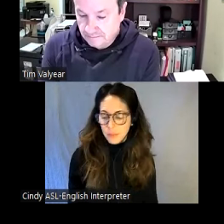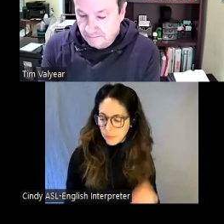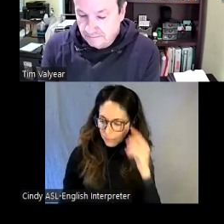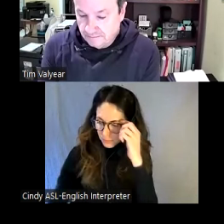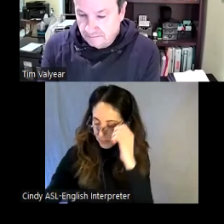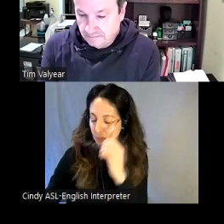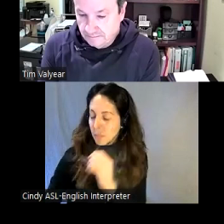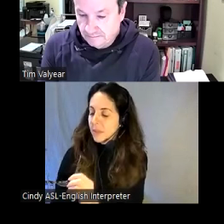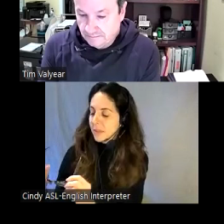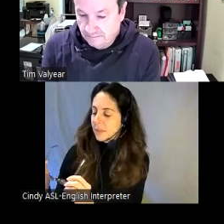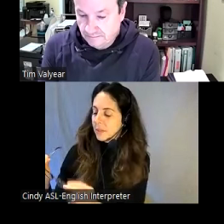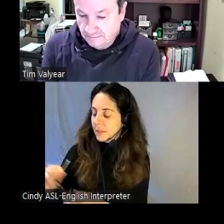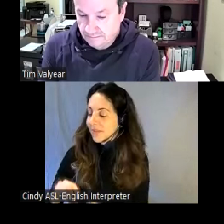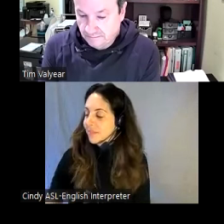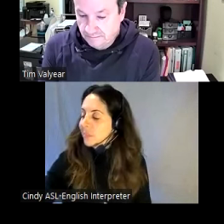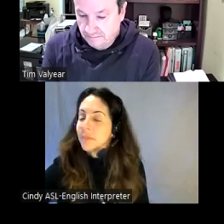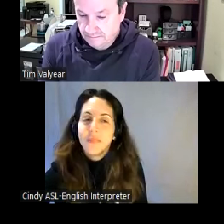on. And we will start in a couple of